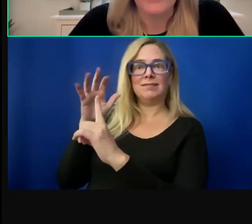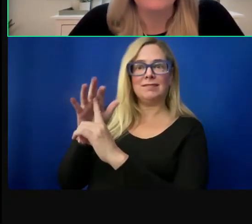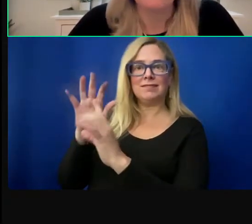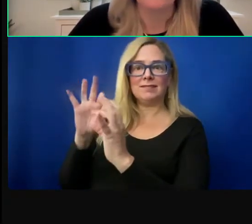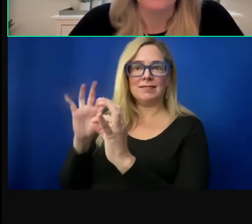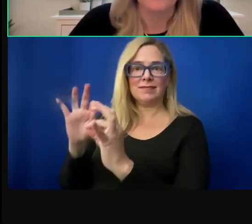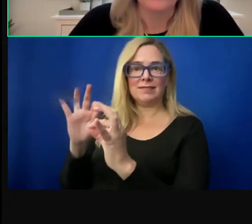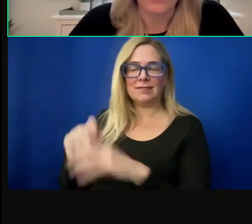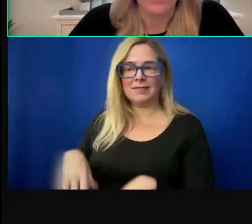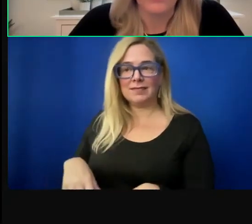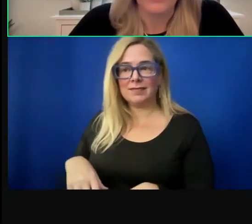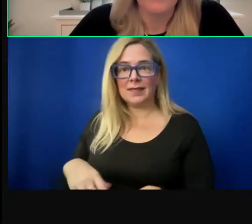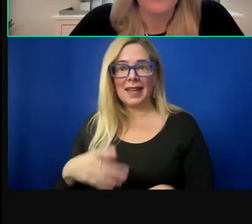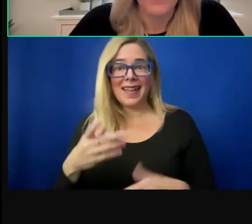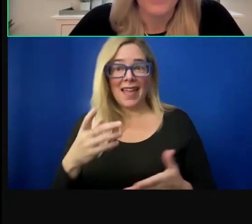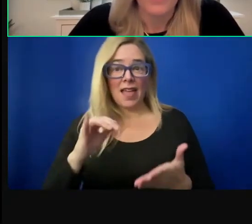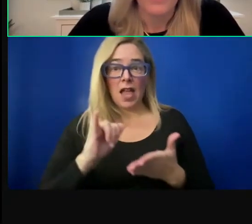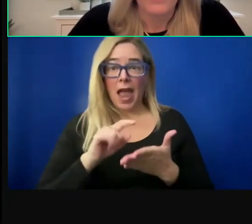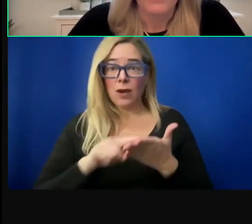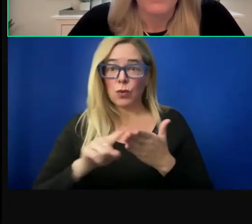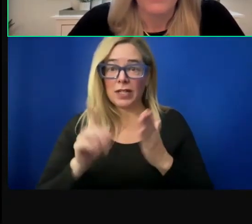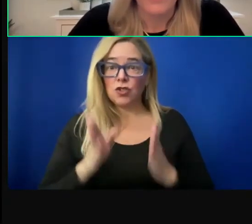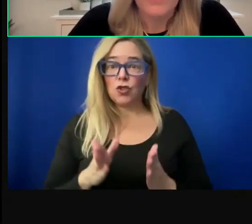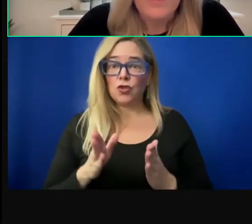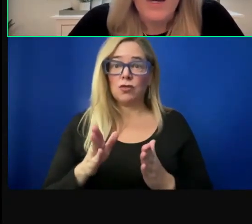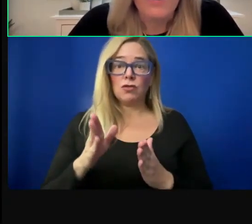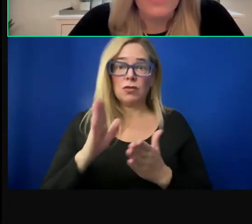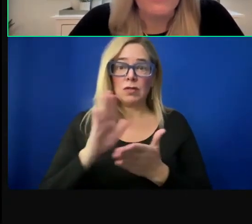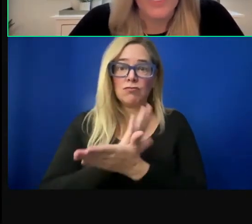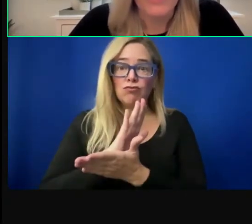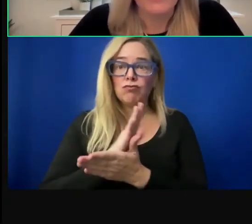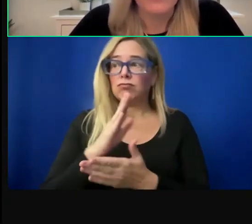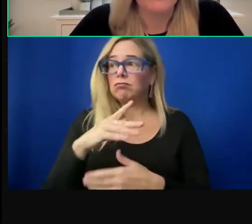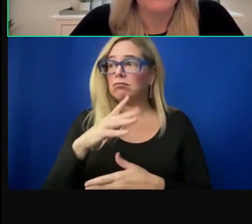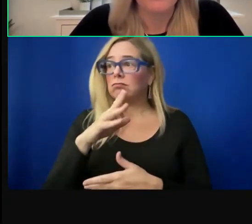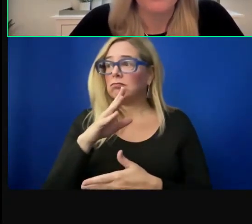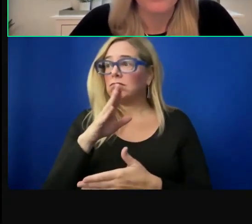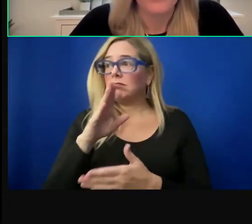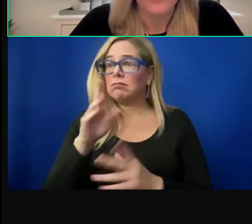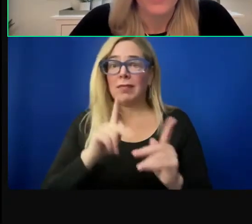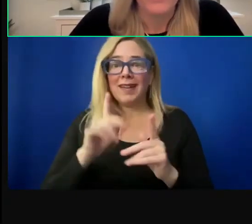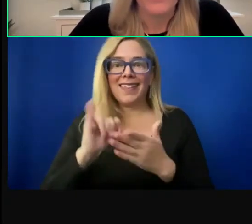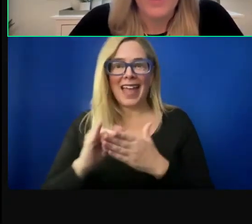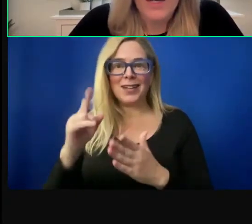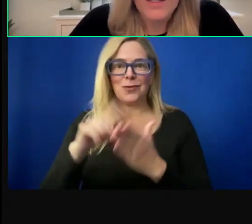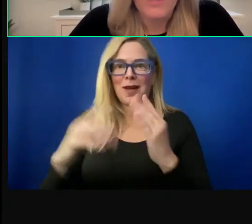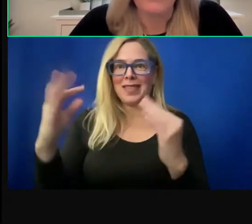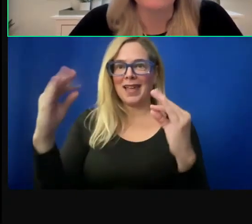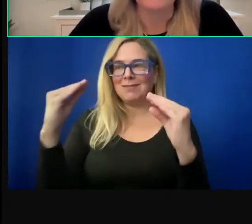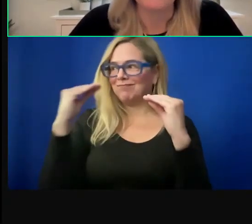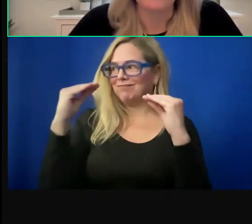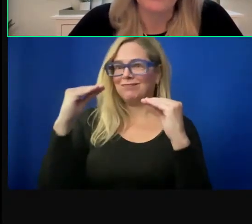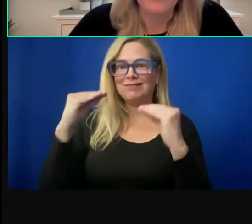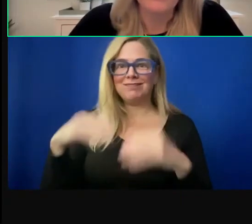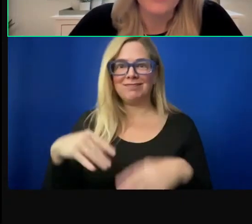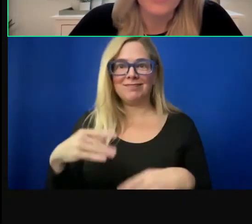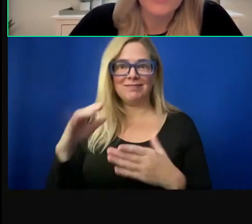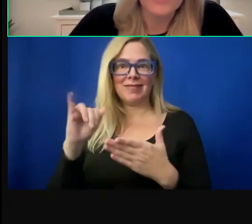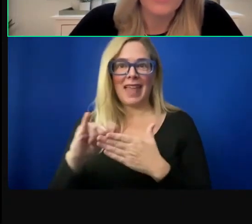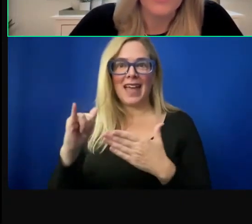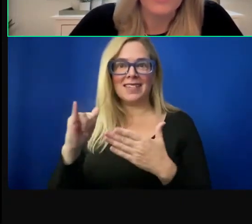that is what we are taught. That is the hierarchy of health. That non-disabled people are an ideal